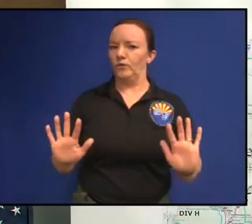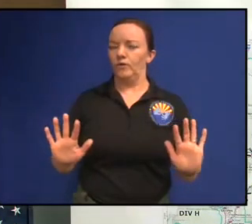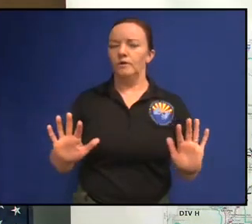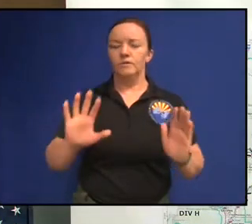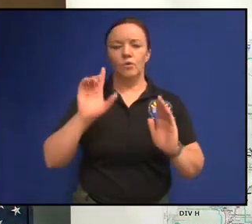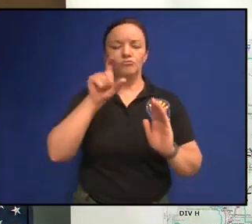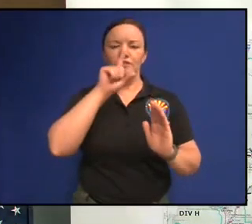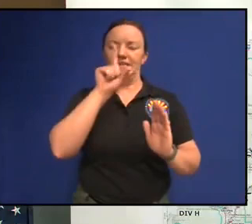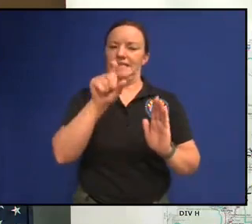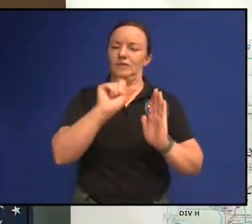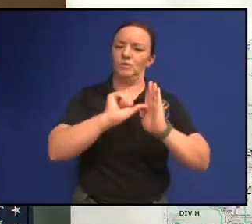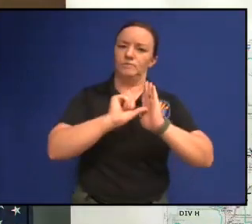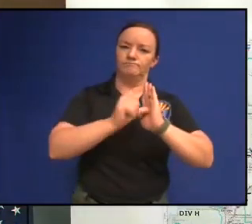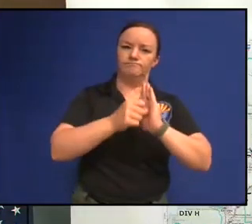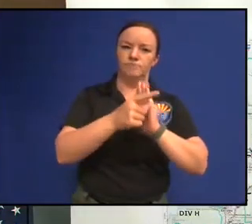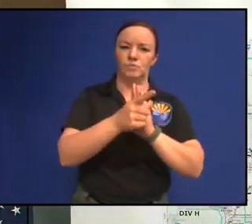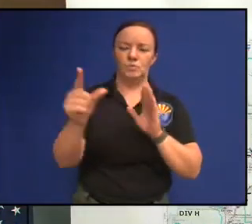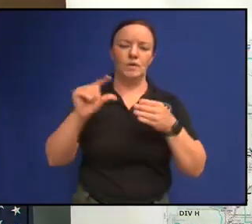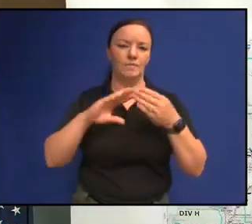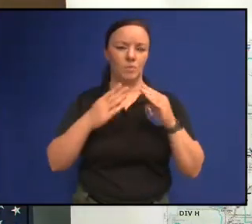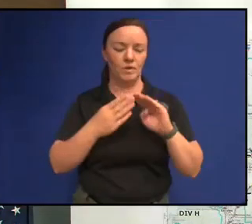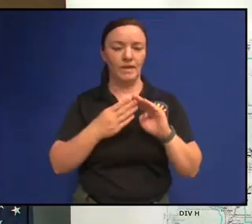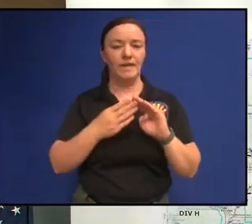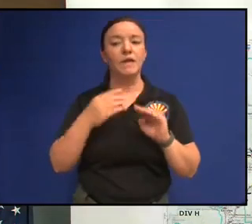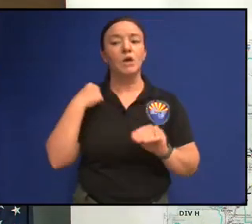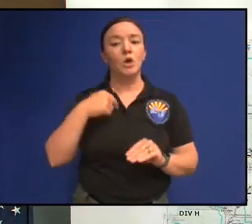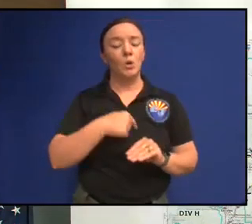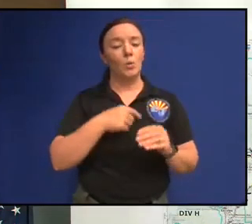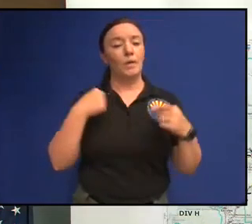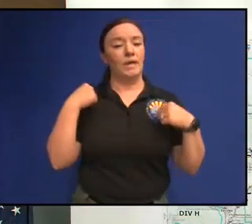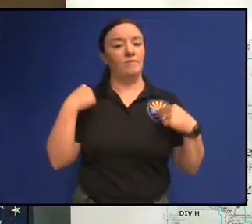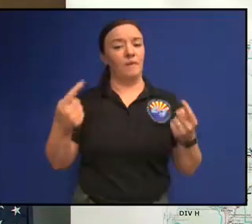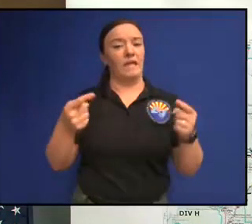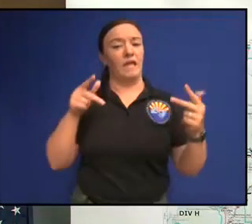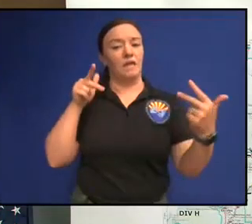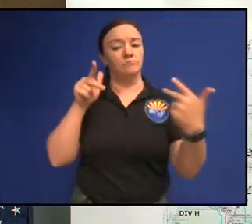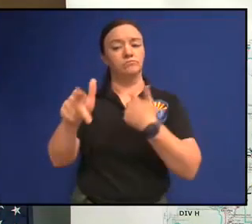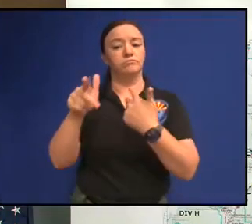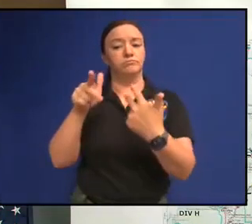THE ROADS THAT WE HAVE BEEN DRIVING ON OUT HERE, THERE HAVE BEEN HUNDREDS OF VEHICLE MILES ON THOSE ROADS.